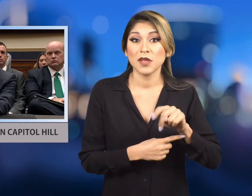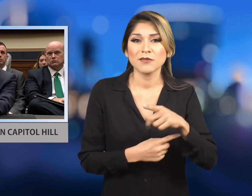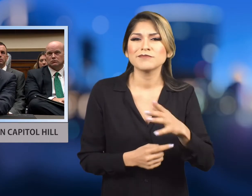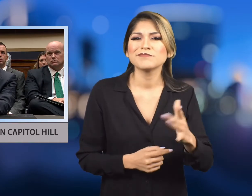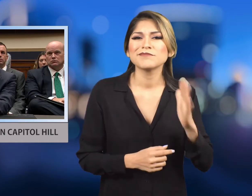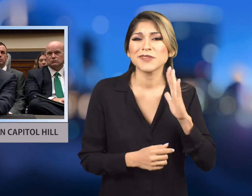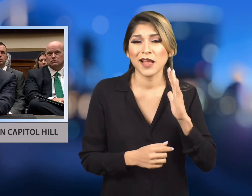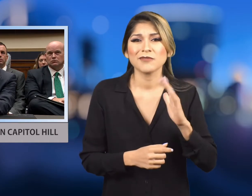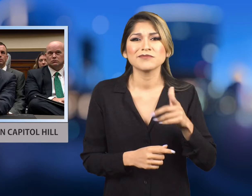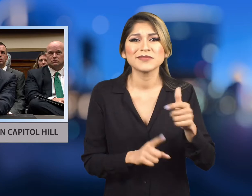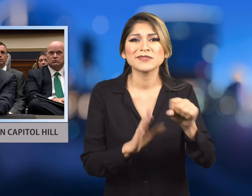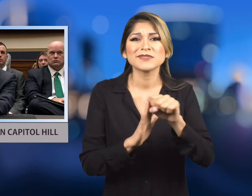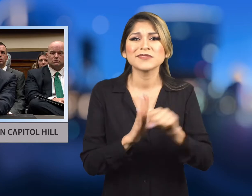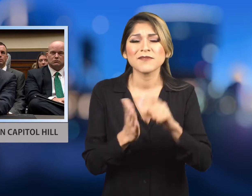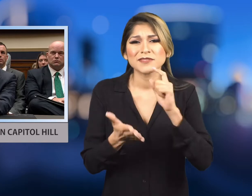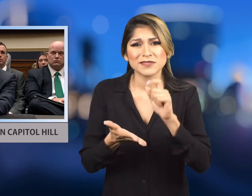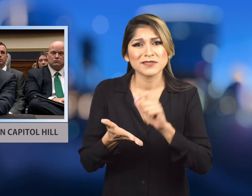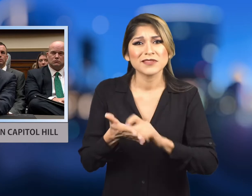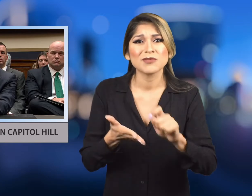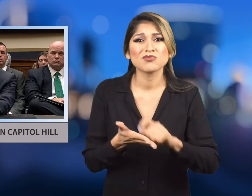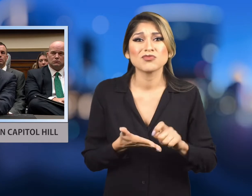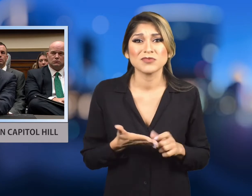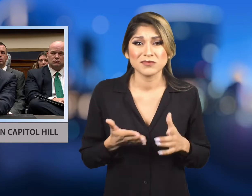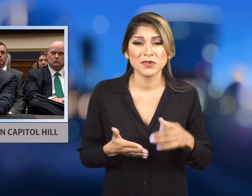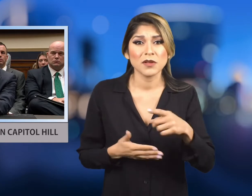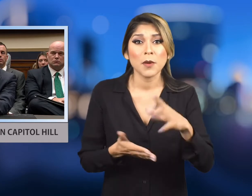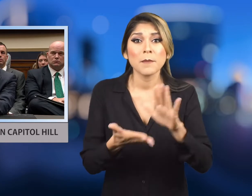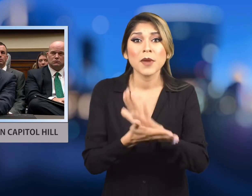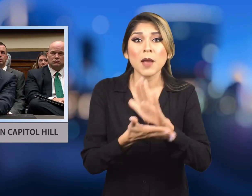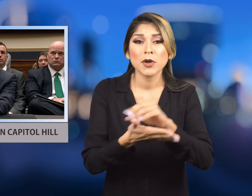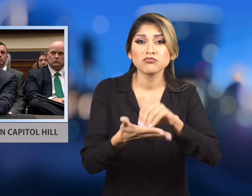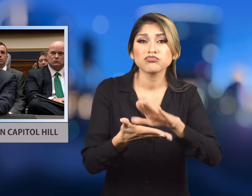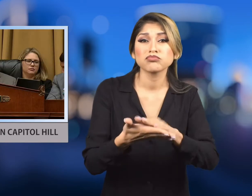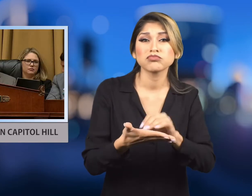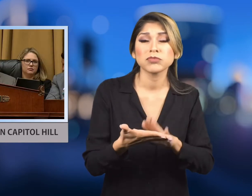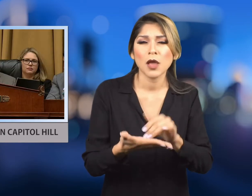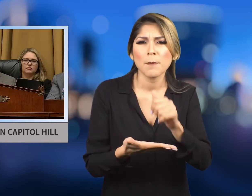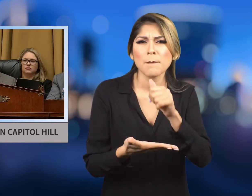investigation into Hillary Clinton and her handling of